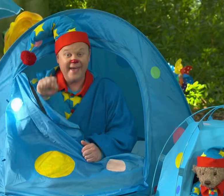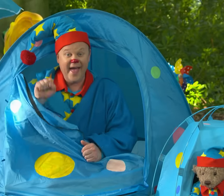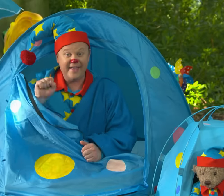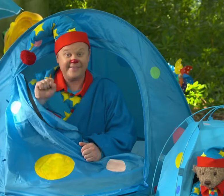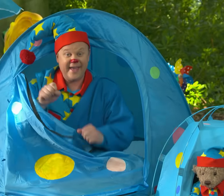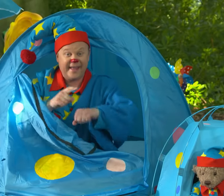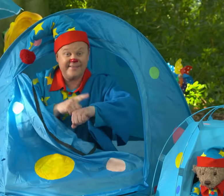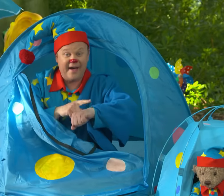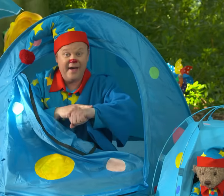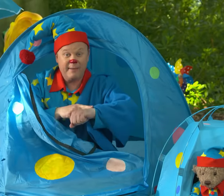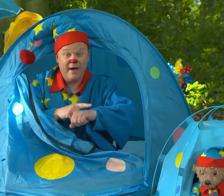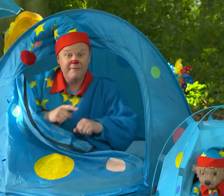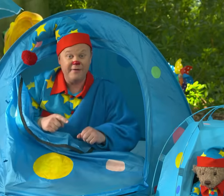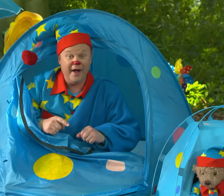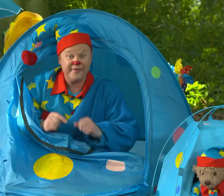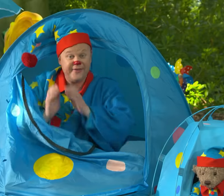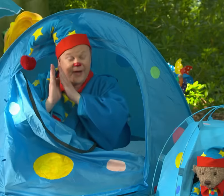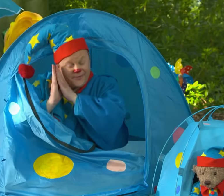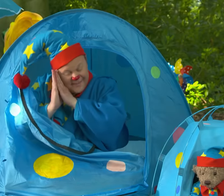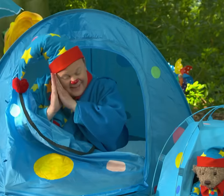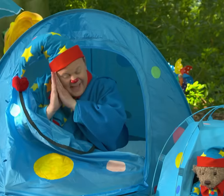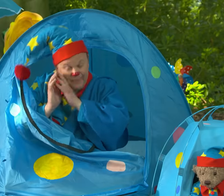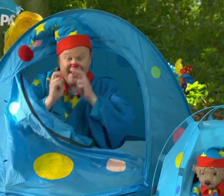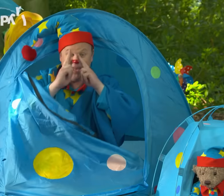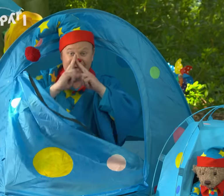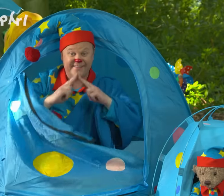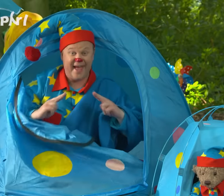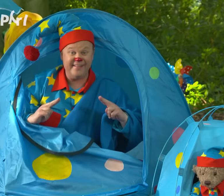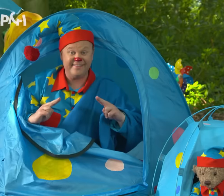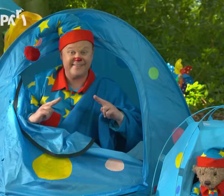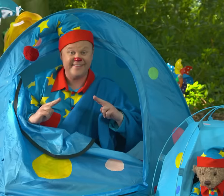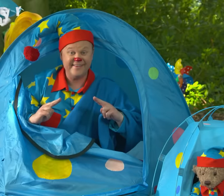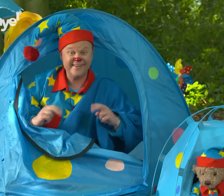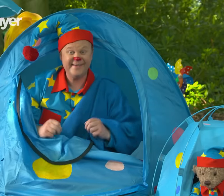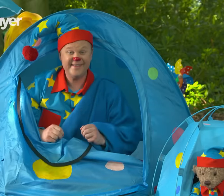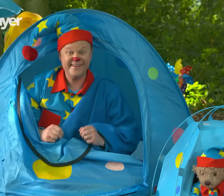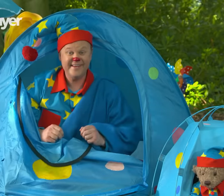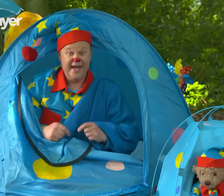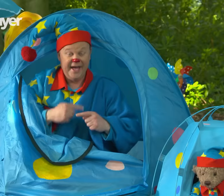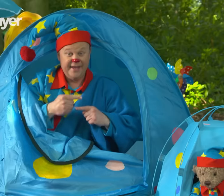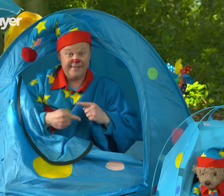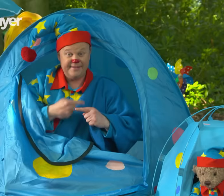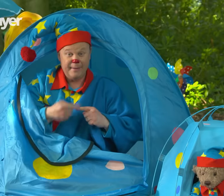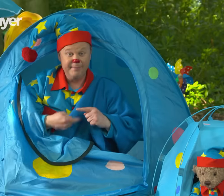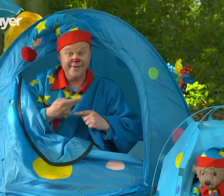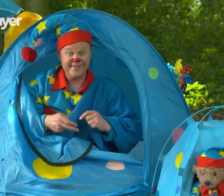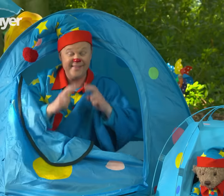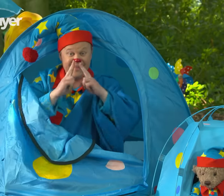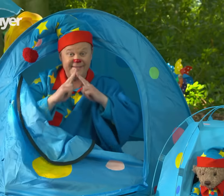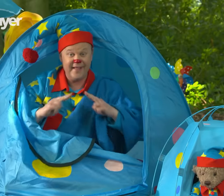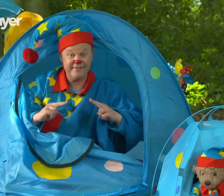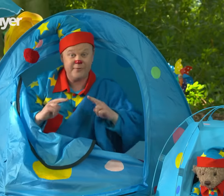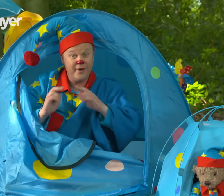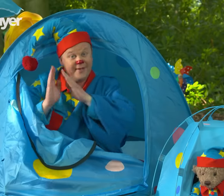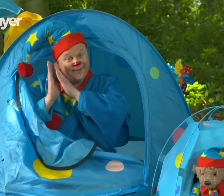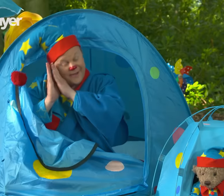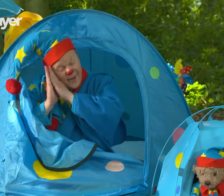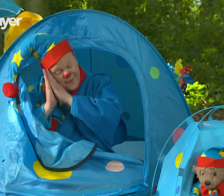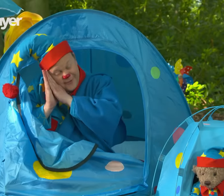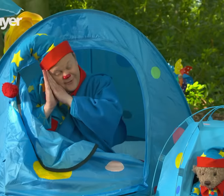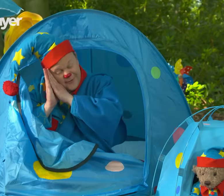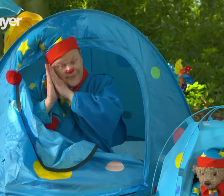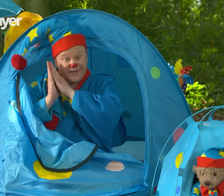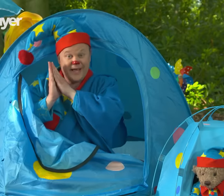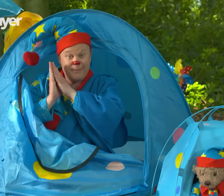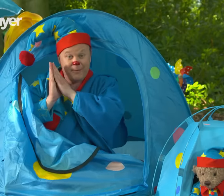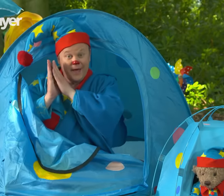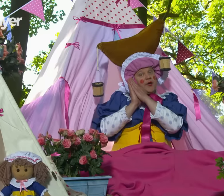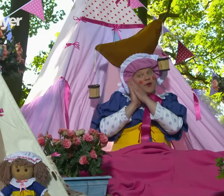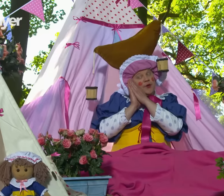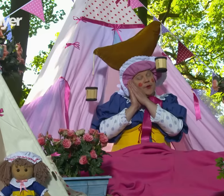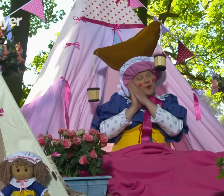yes it's time for us to go to sleep in our tents the tumbles in the tents will go to sleep go